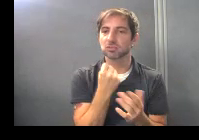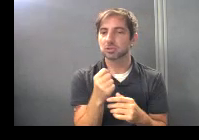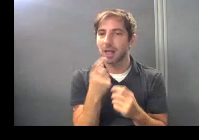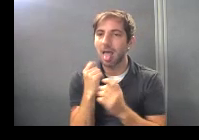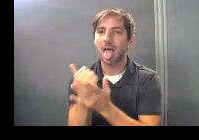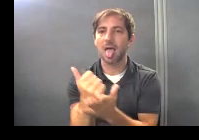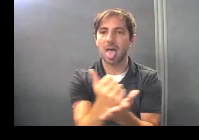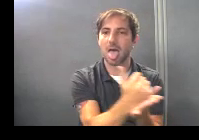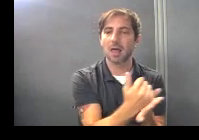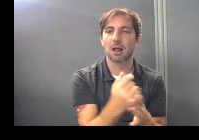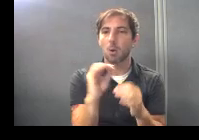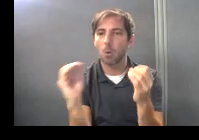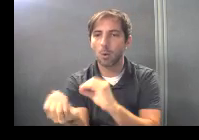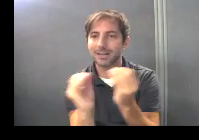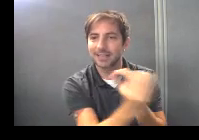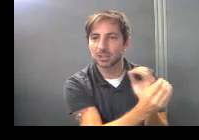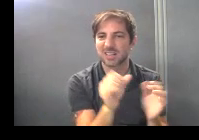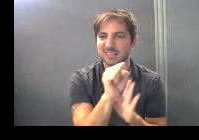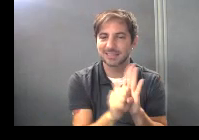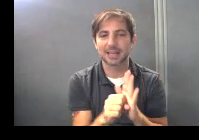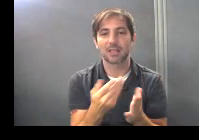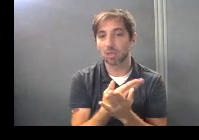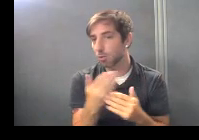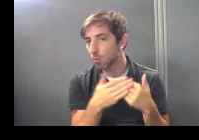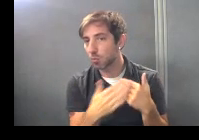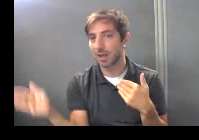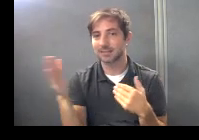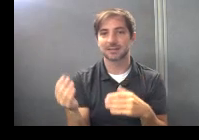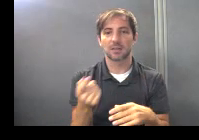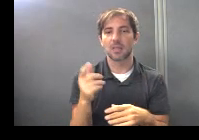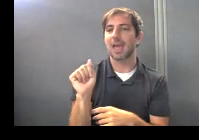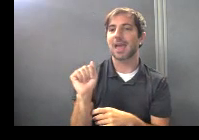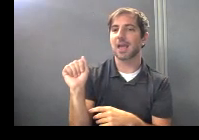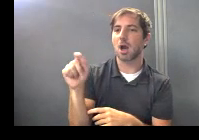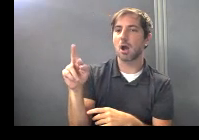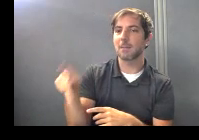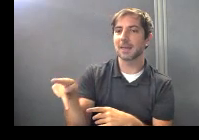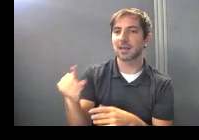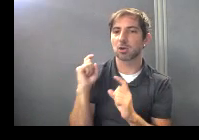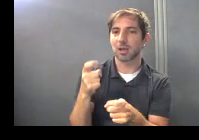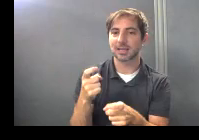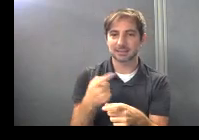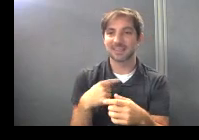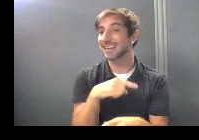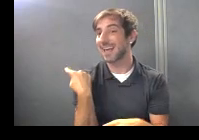THE REST IS THROUGH THE ARP GRANT. THE DEADLINE IS AUGUST 12TH.